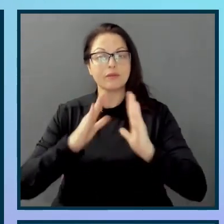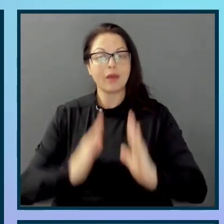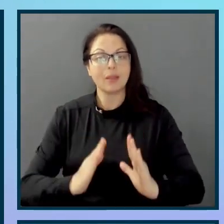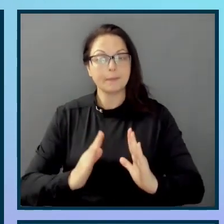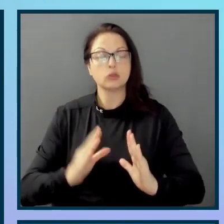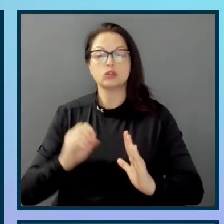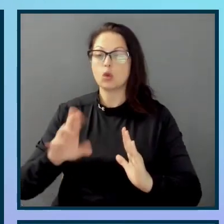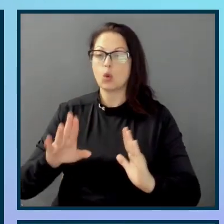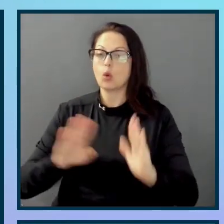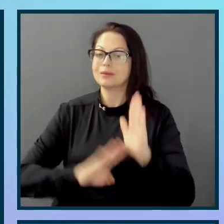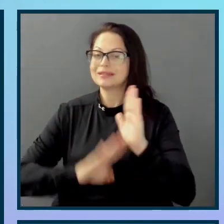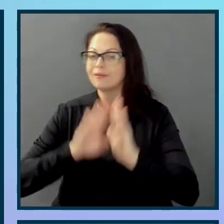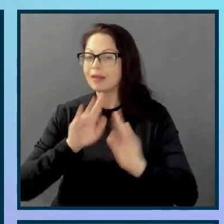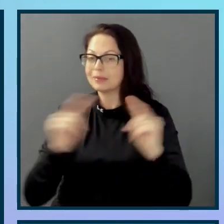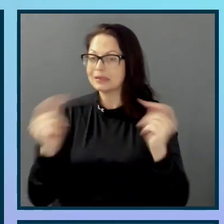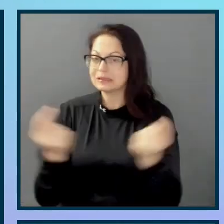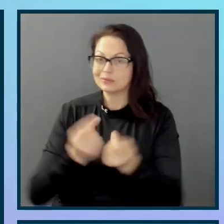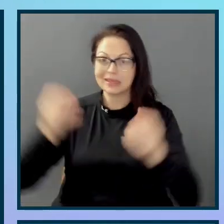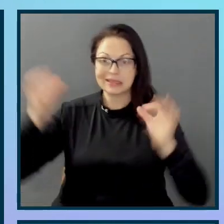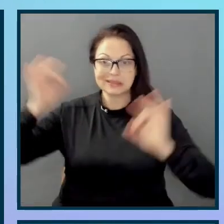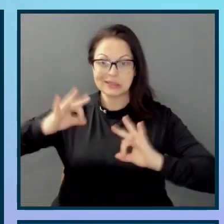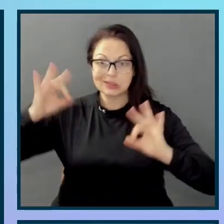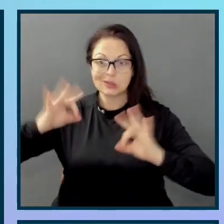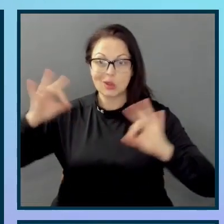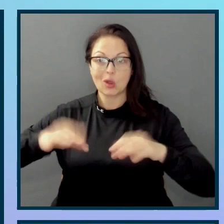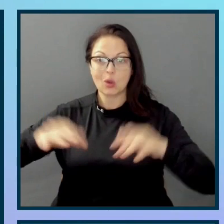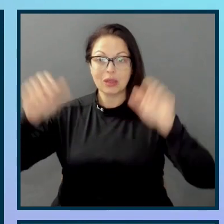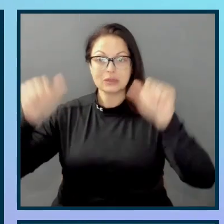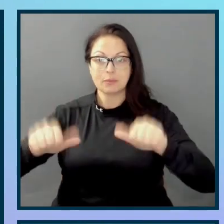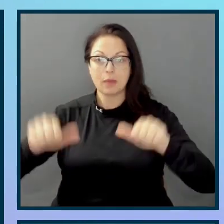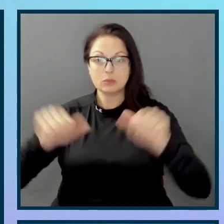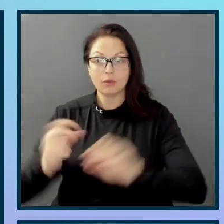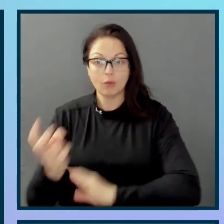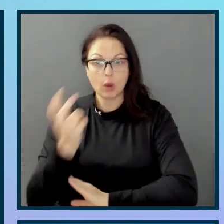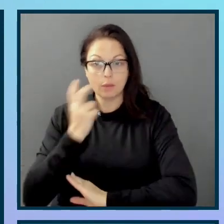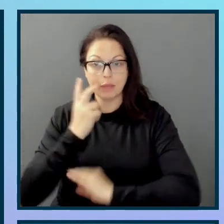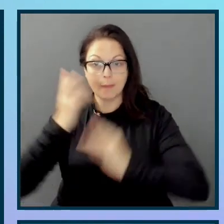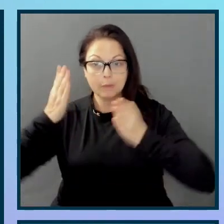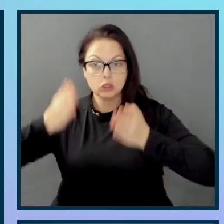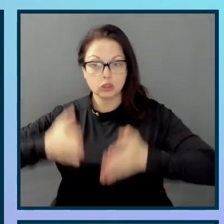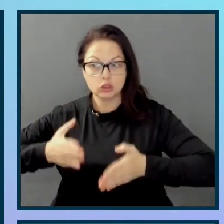to not really know that even possible for a blind person, for example, to use a touch phone.